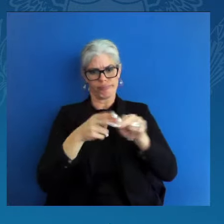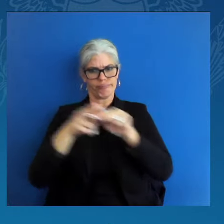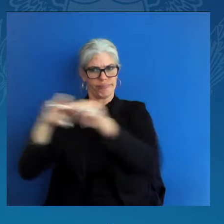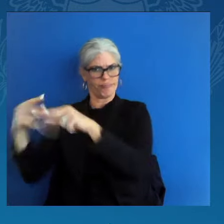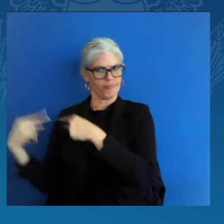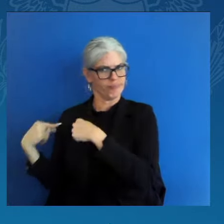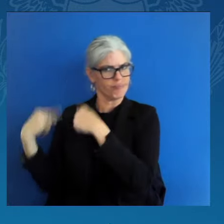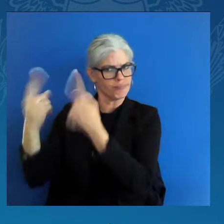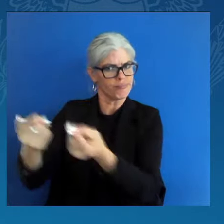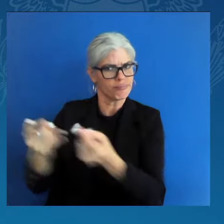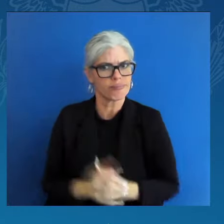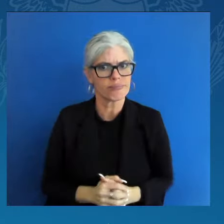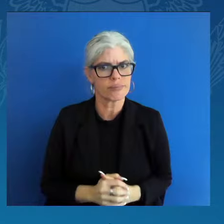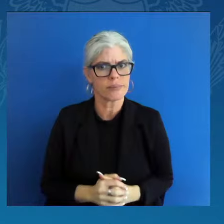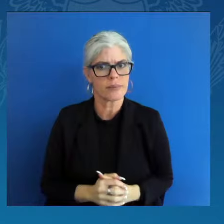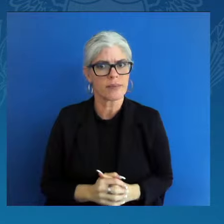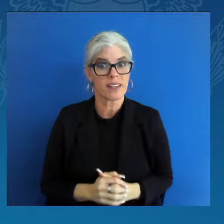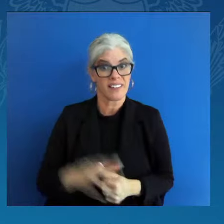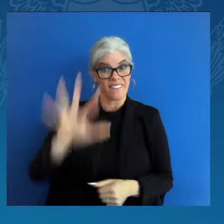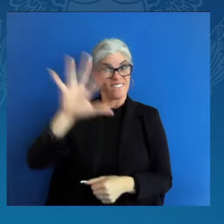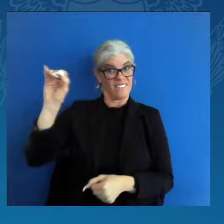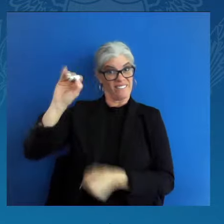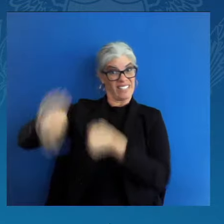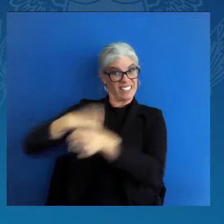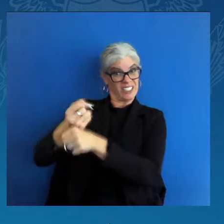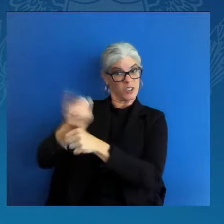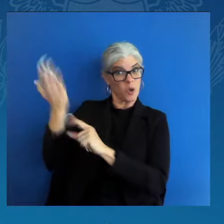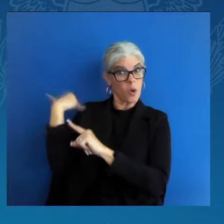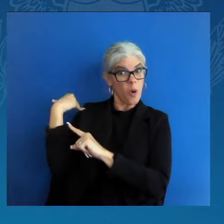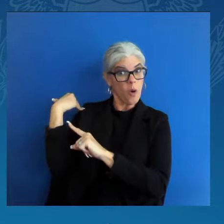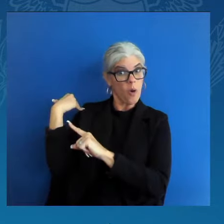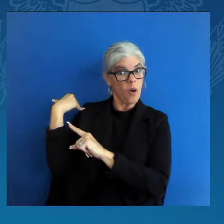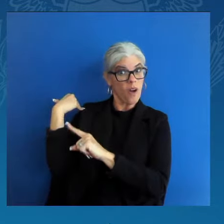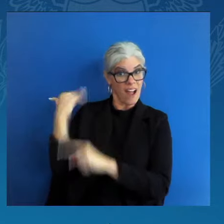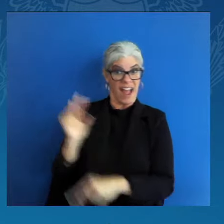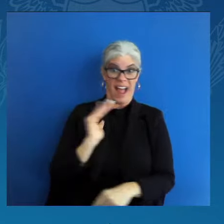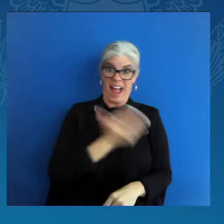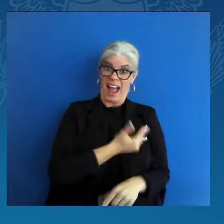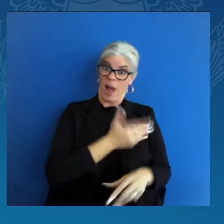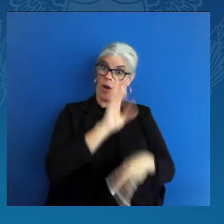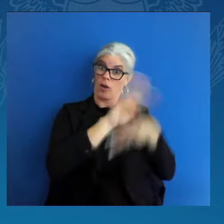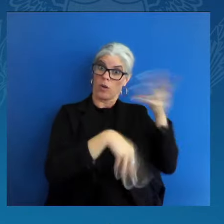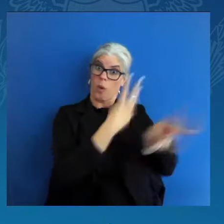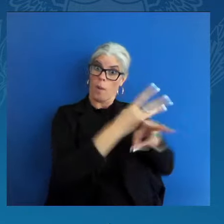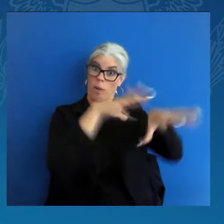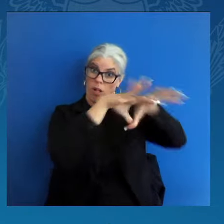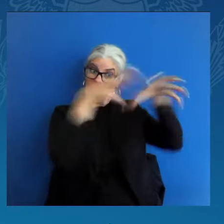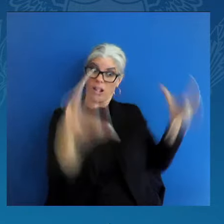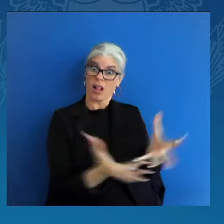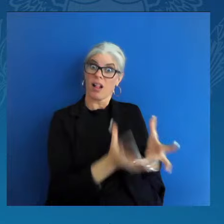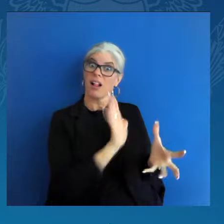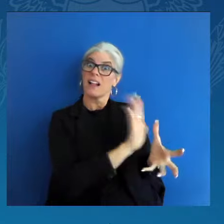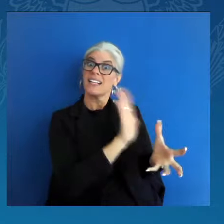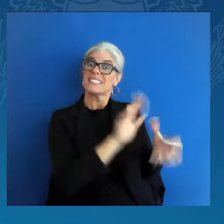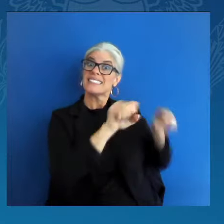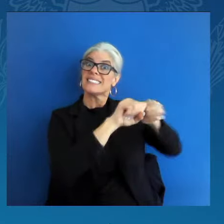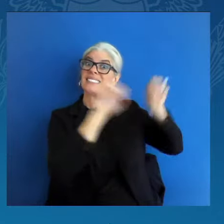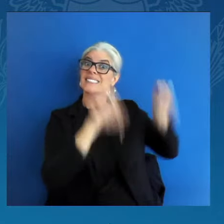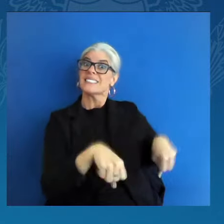a utility that each and every one of us uses in our everyday life. It is a testament to our nation's drive